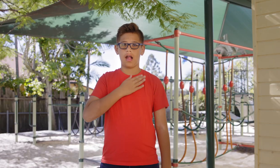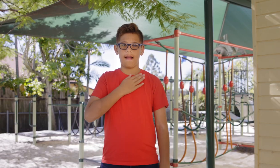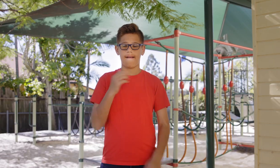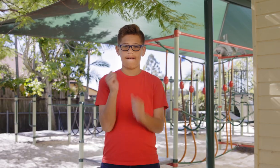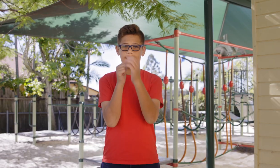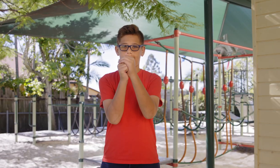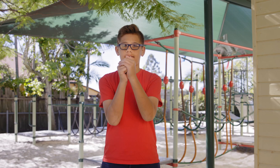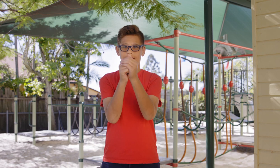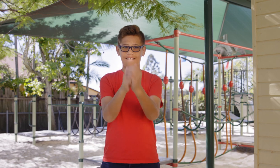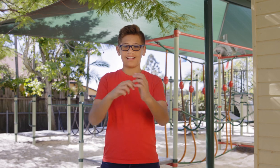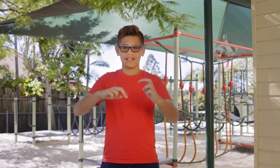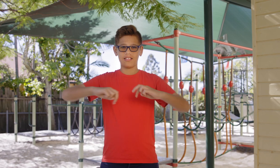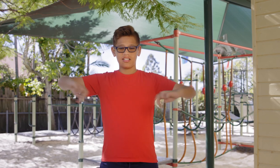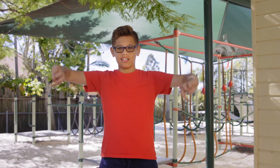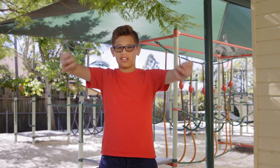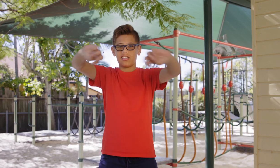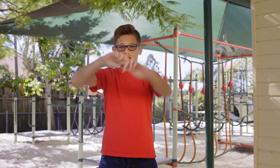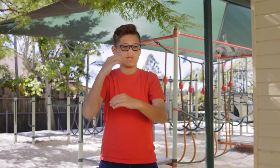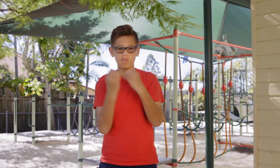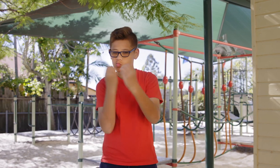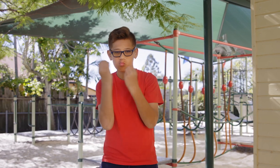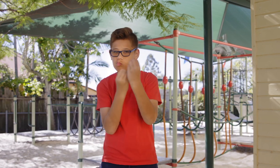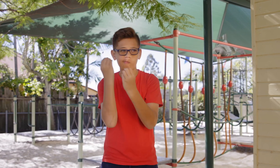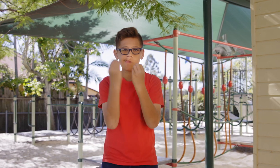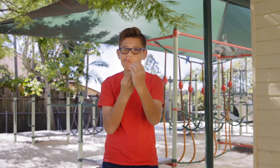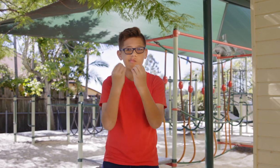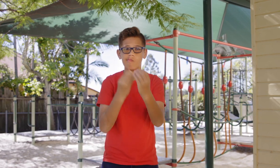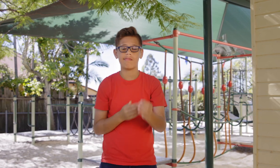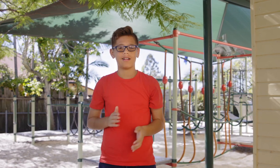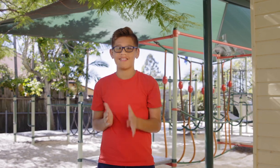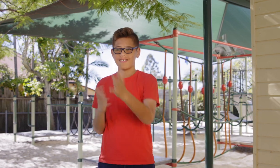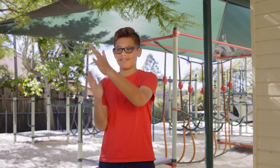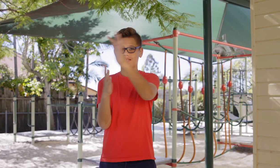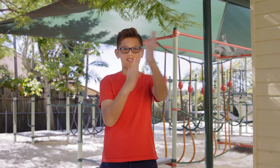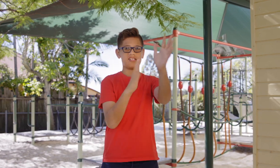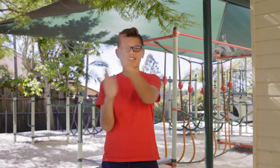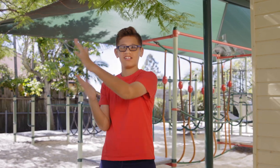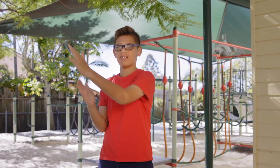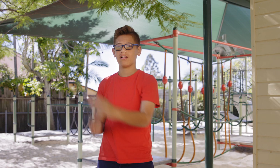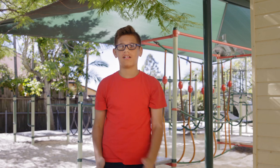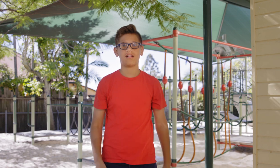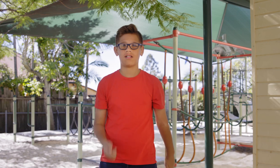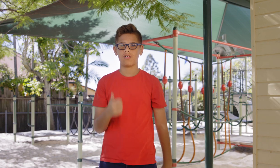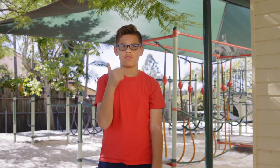I like it when all my friends sit together when we eat lunch. We can all talk and we have a good time.